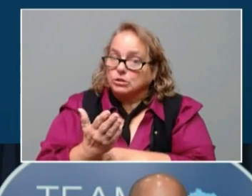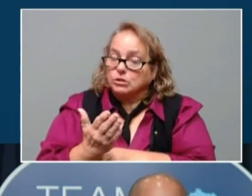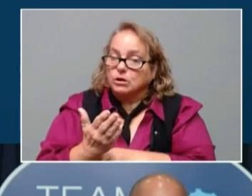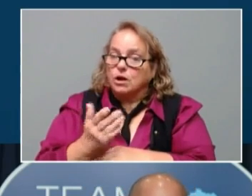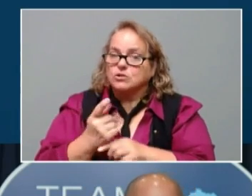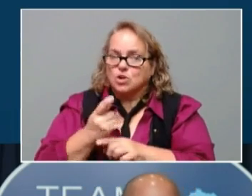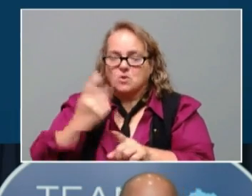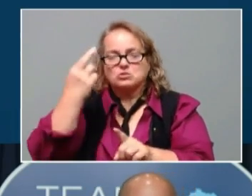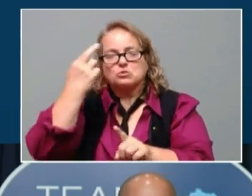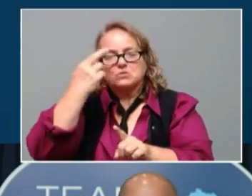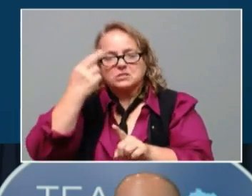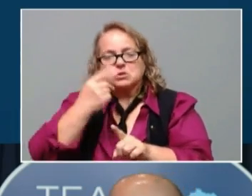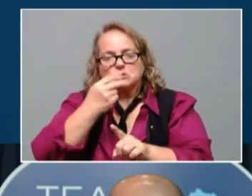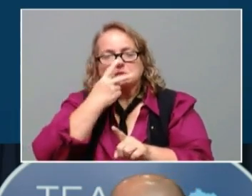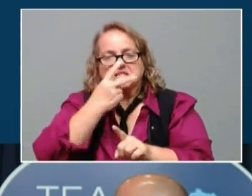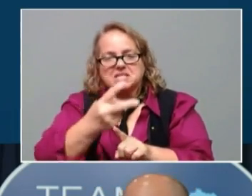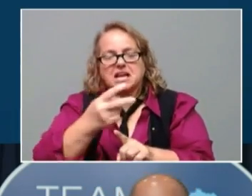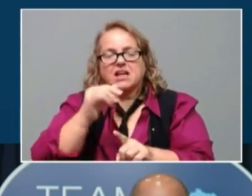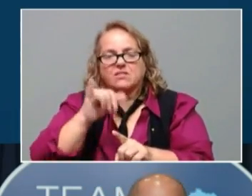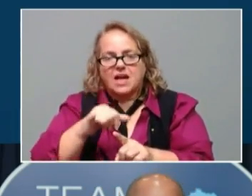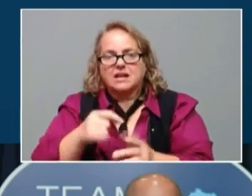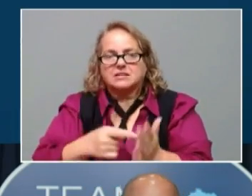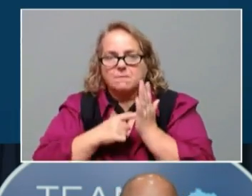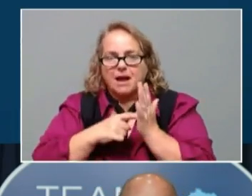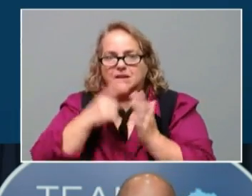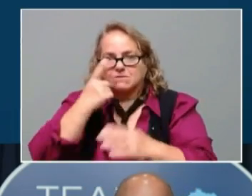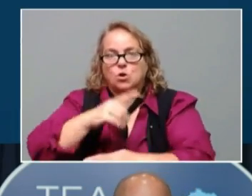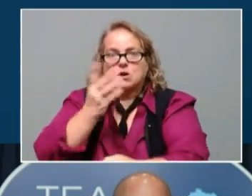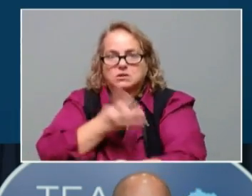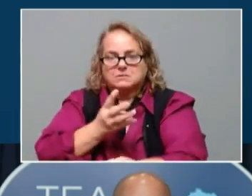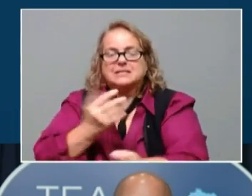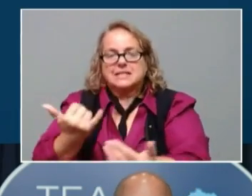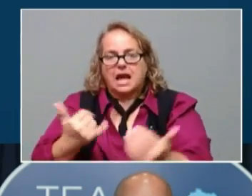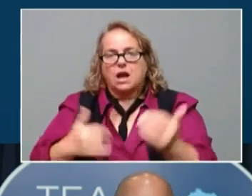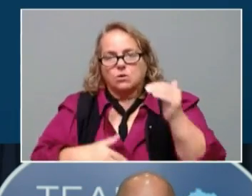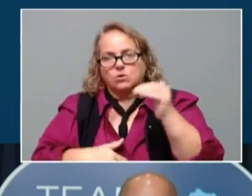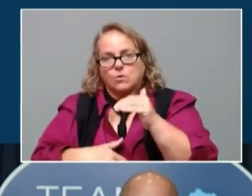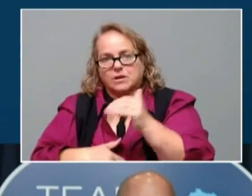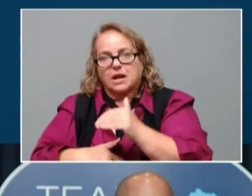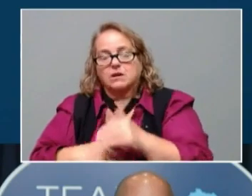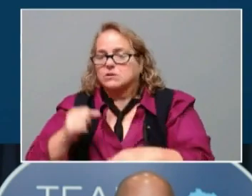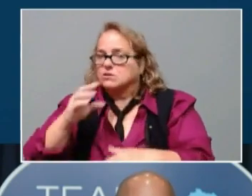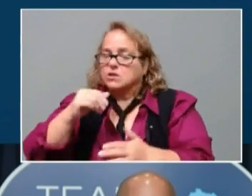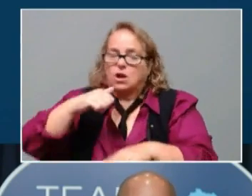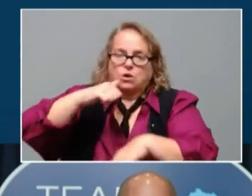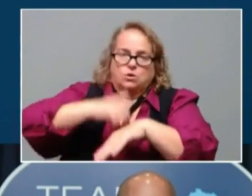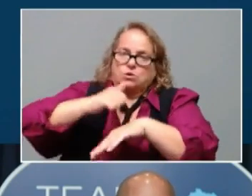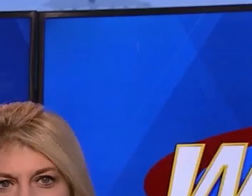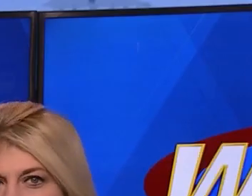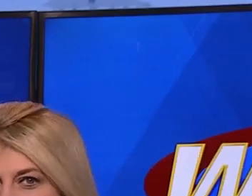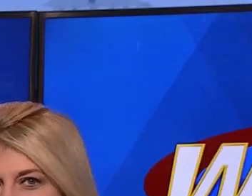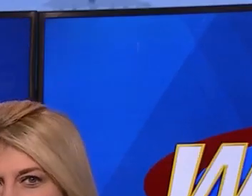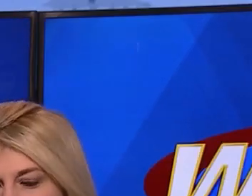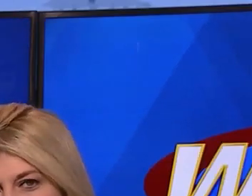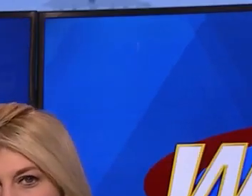AND SO IT’S REASONABLE TO SEE THATHE T DEMAND FOR THESE ANTIBODY TREATMENTSS I ALSO GOING DOWN SO KCKNO ON WOOD FOLKS.